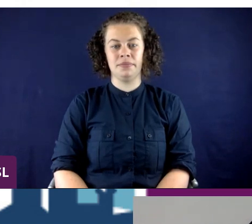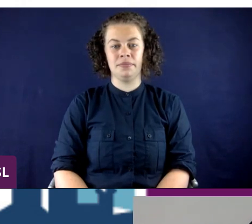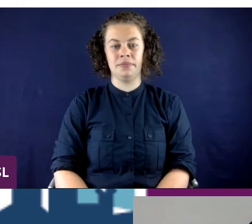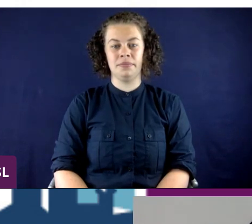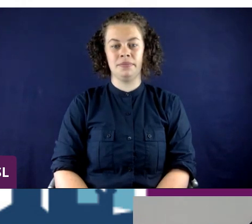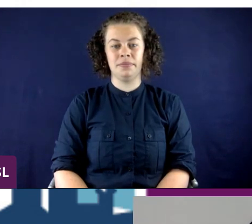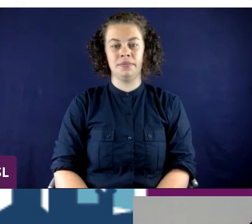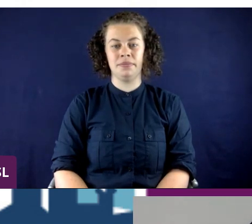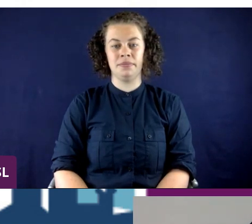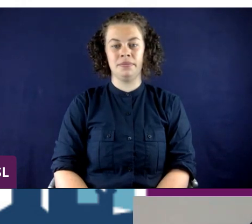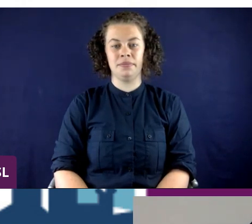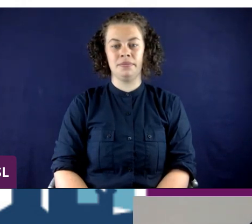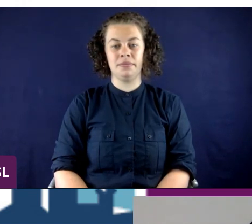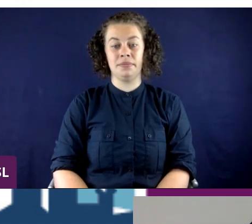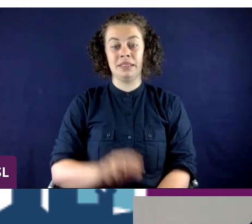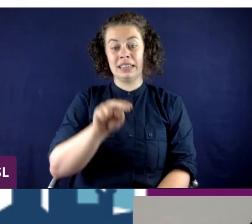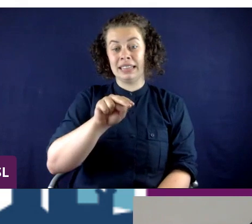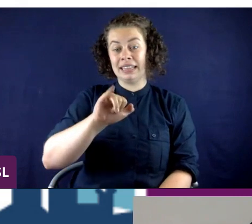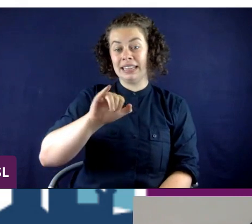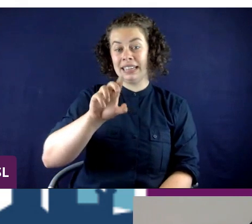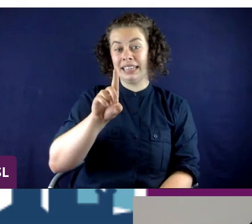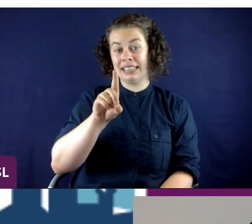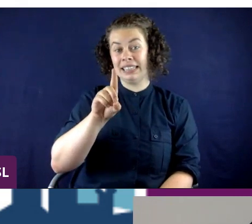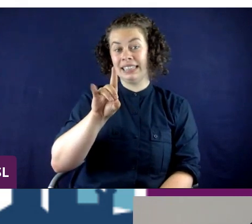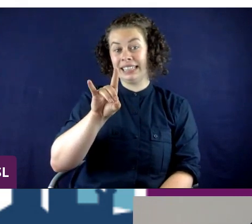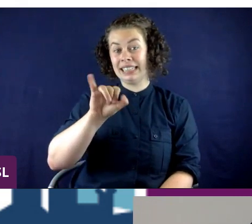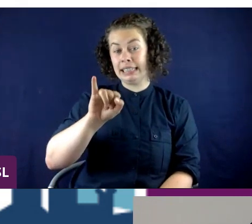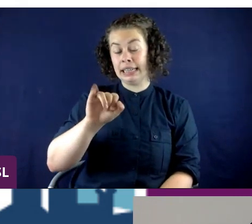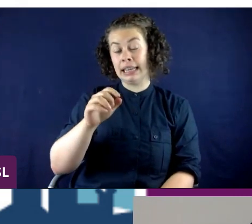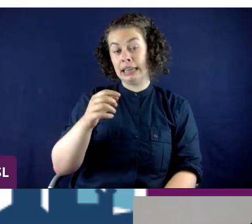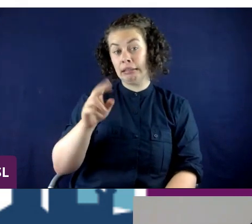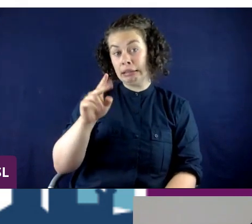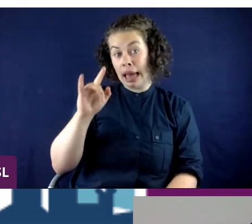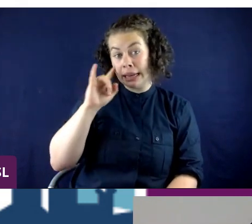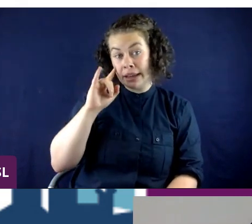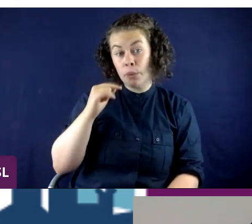We are asking you the same question. Any examples of access that we have experienced